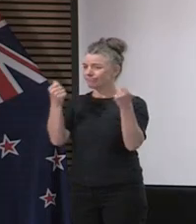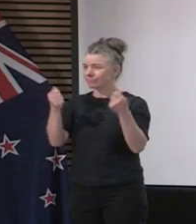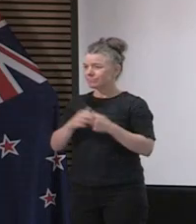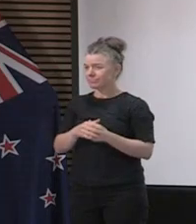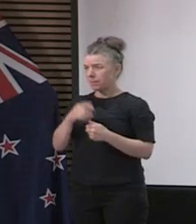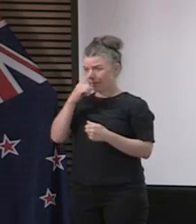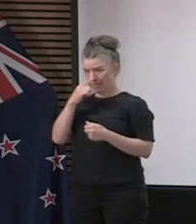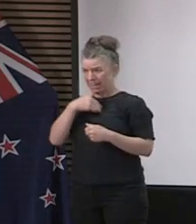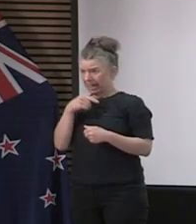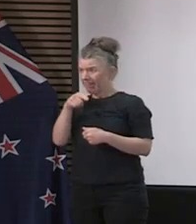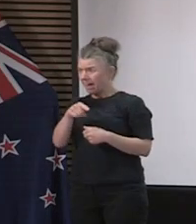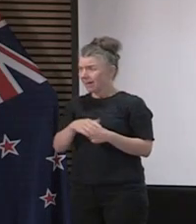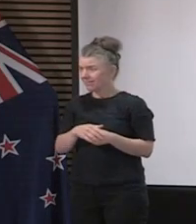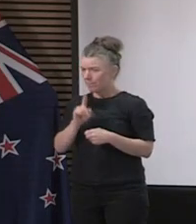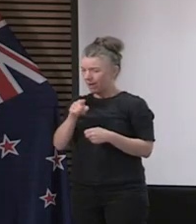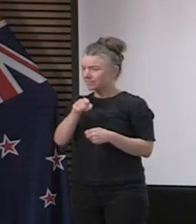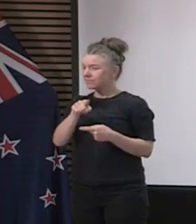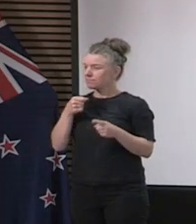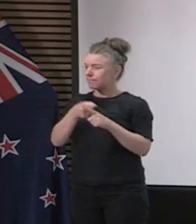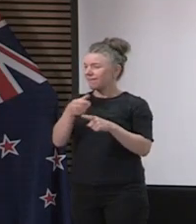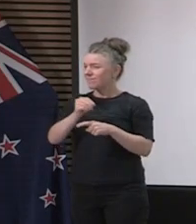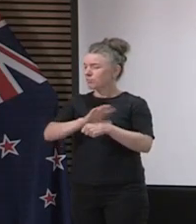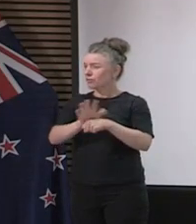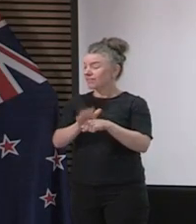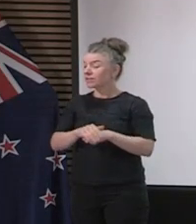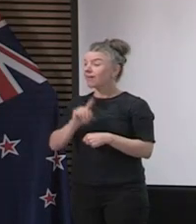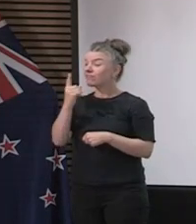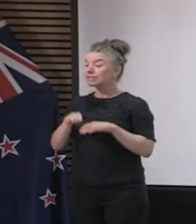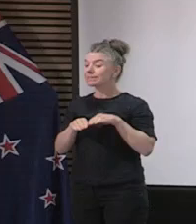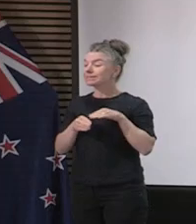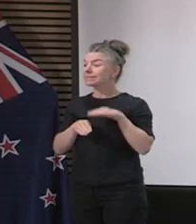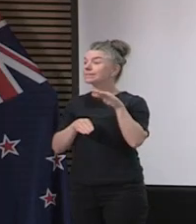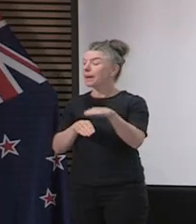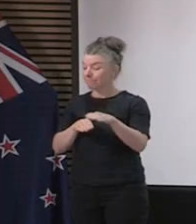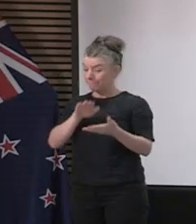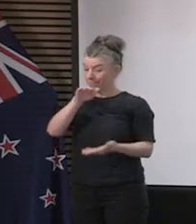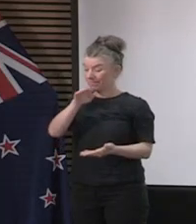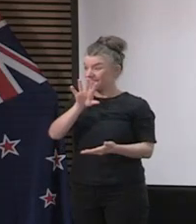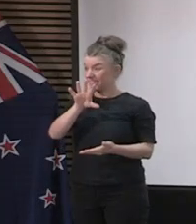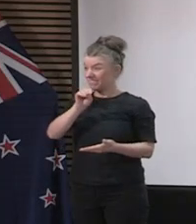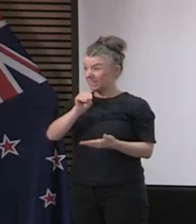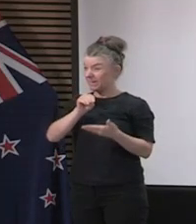the media. Things that people have been relying on, but have been hit hard by COVID-19.